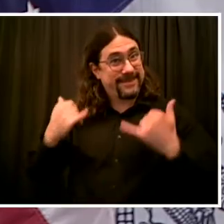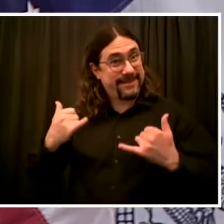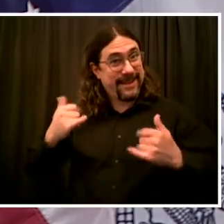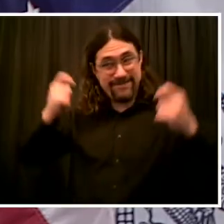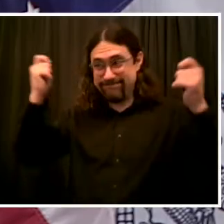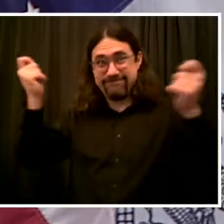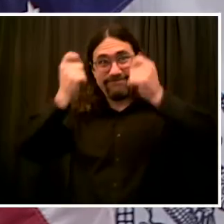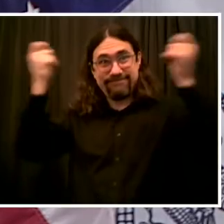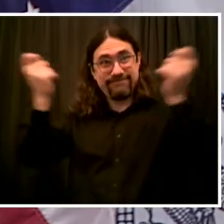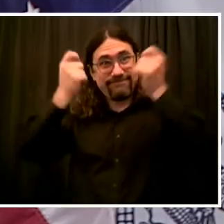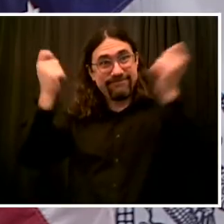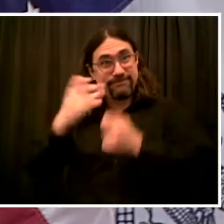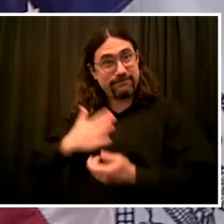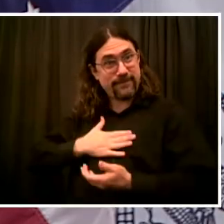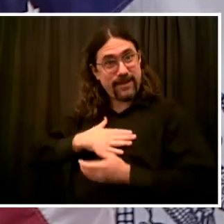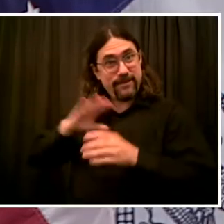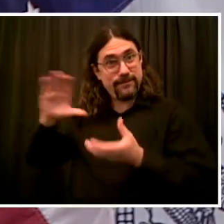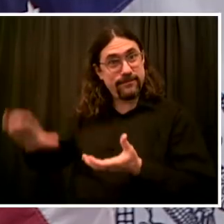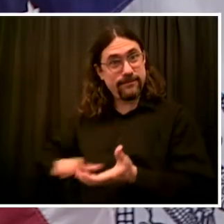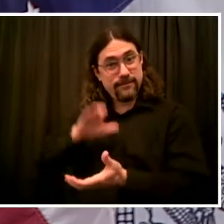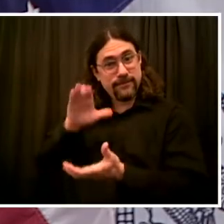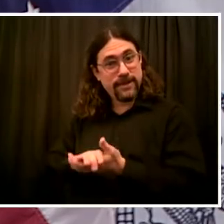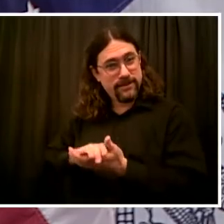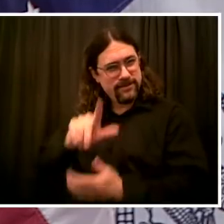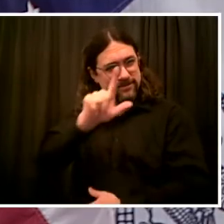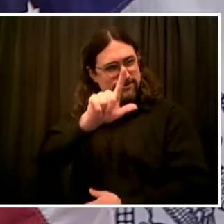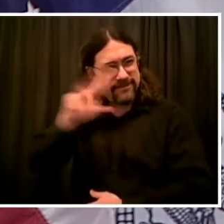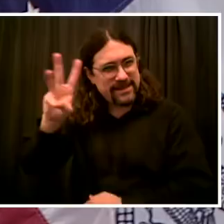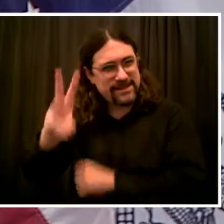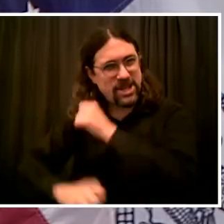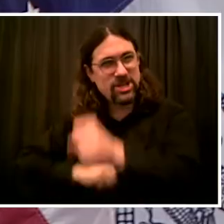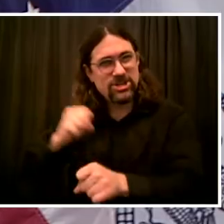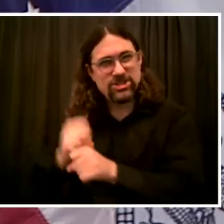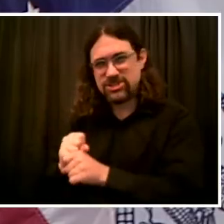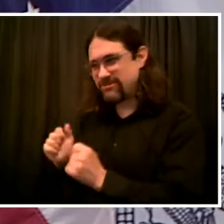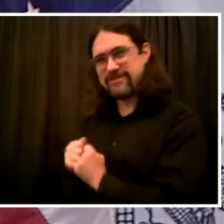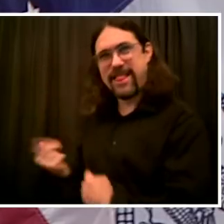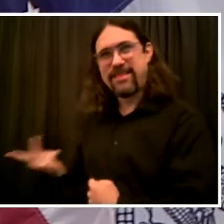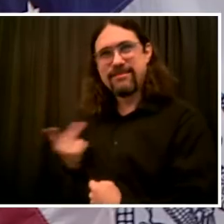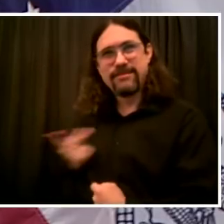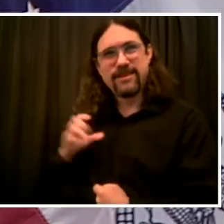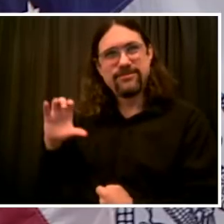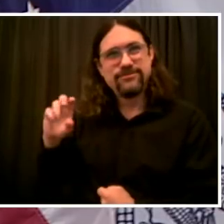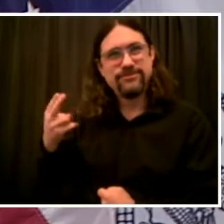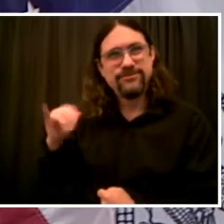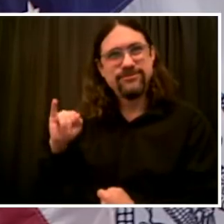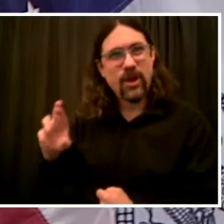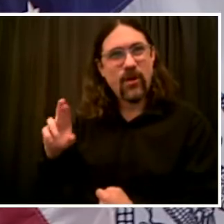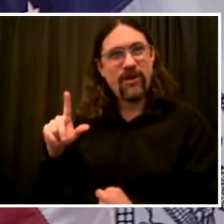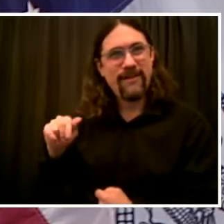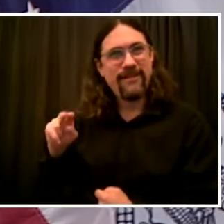ANNIVERSARY OF MY